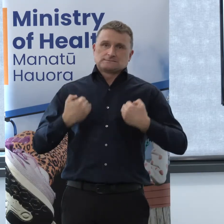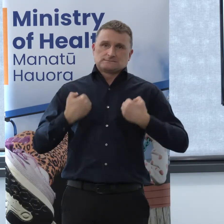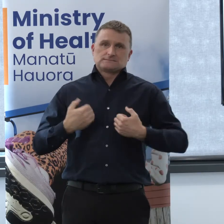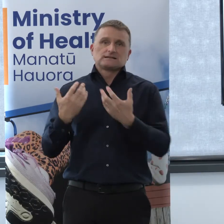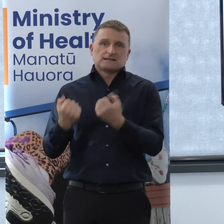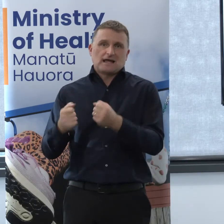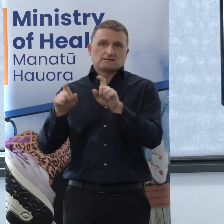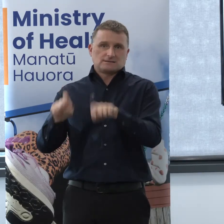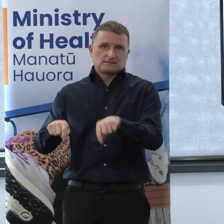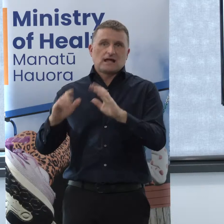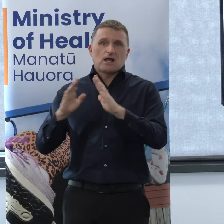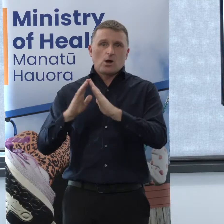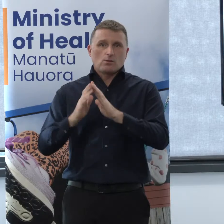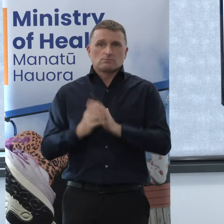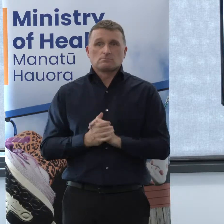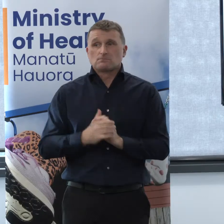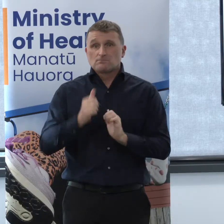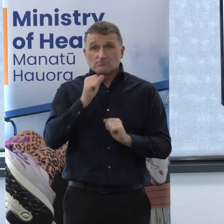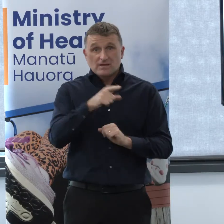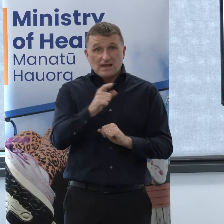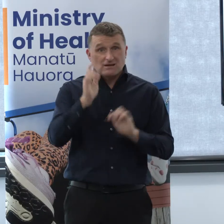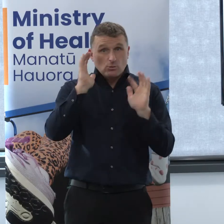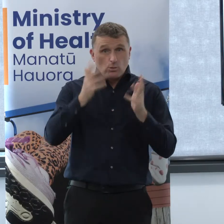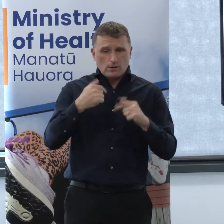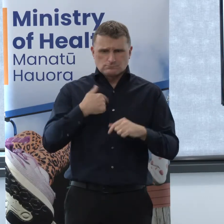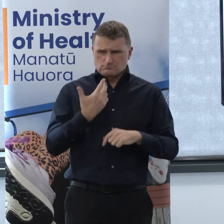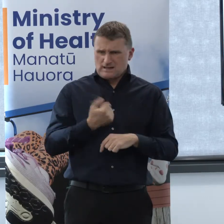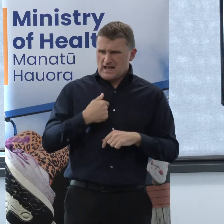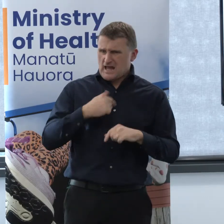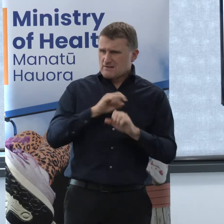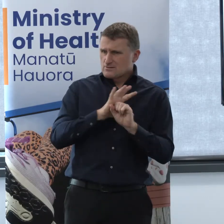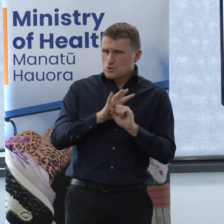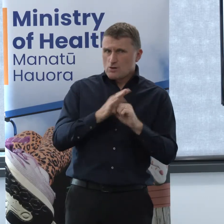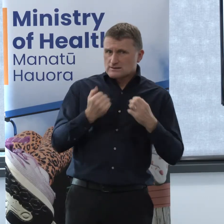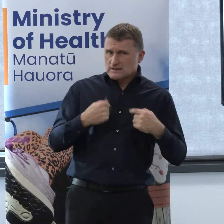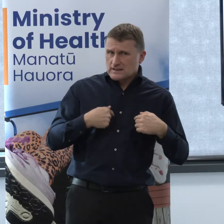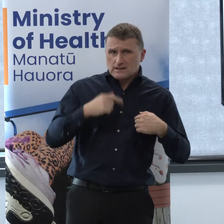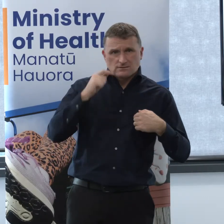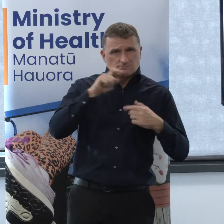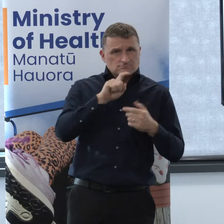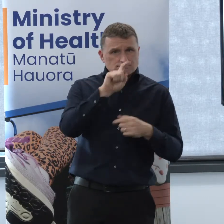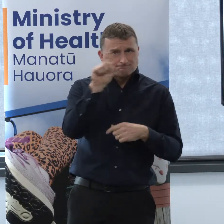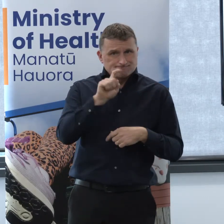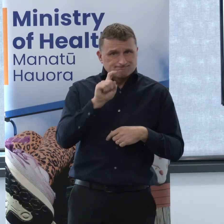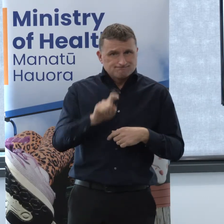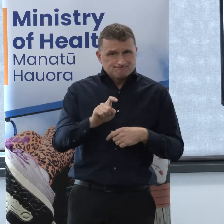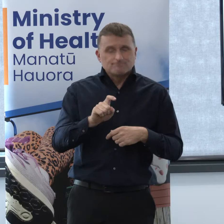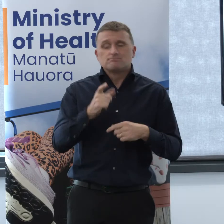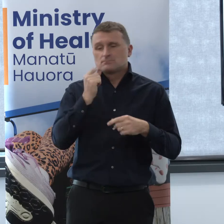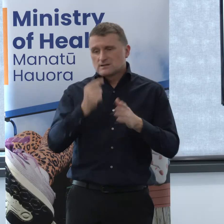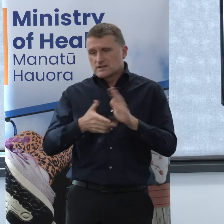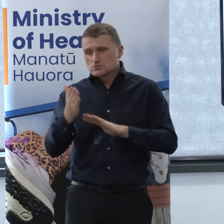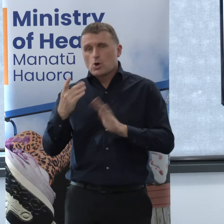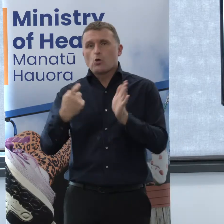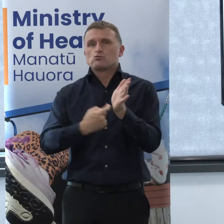or school while you are unwell with a respiratory infection. If you are concerned about whether or not you have got